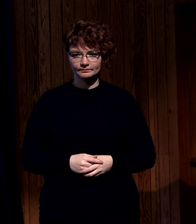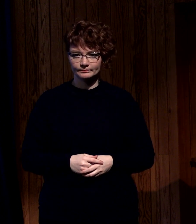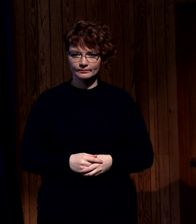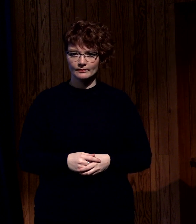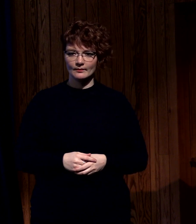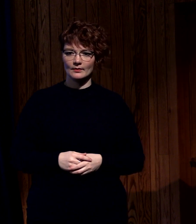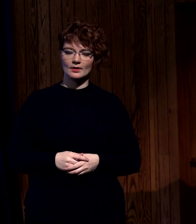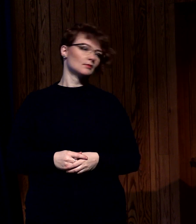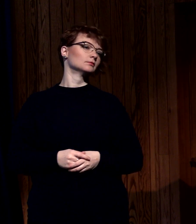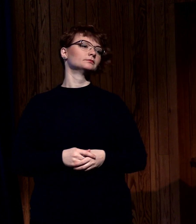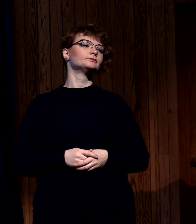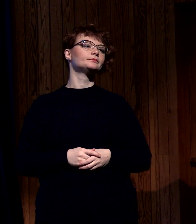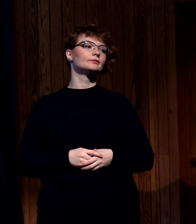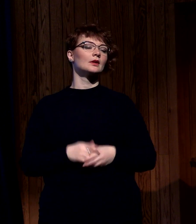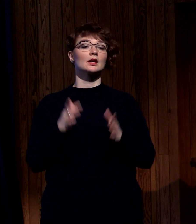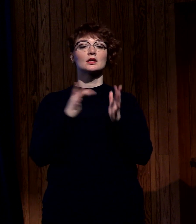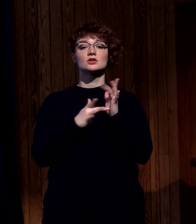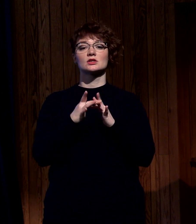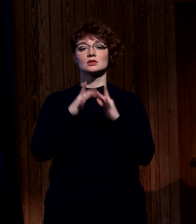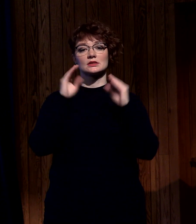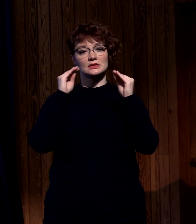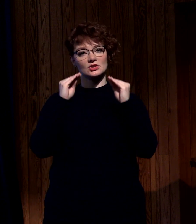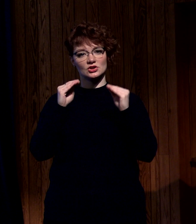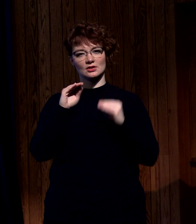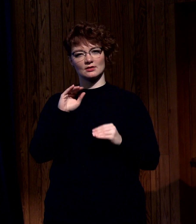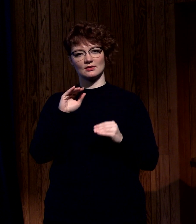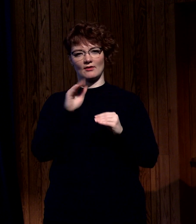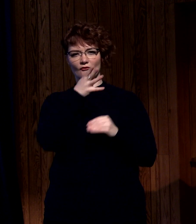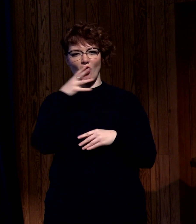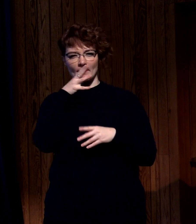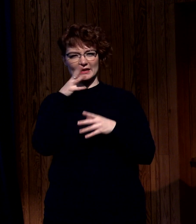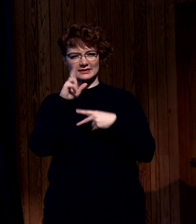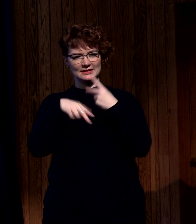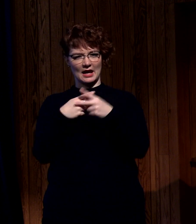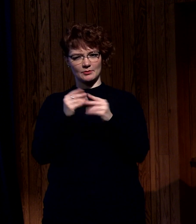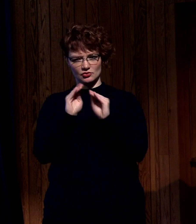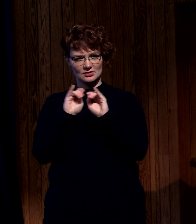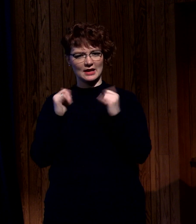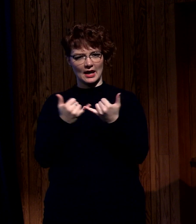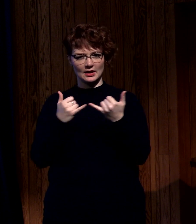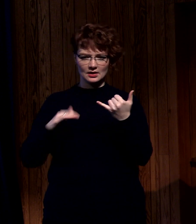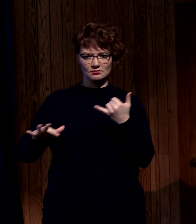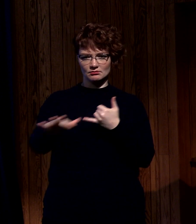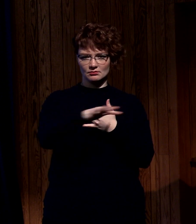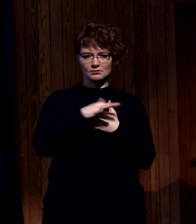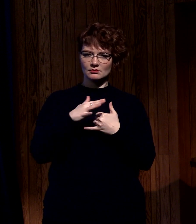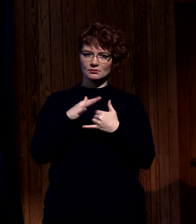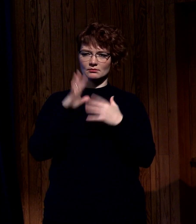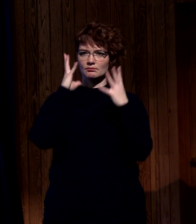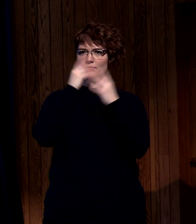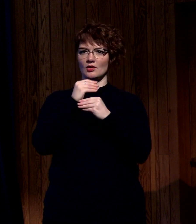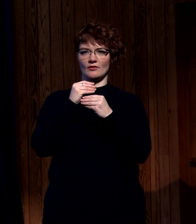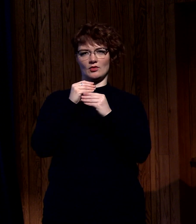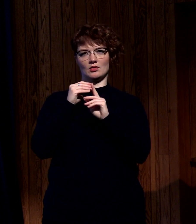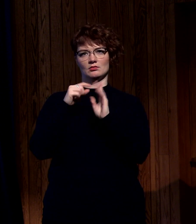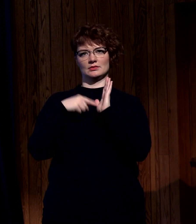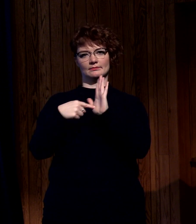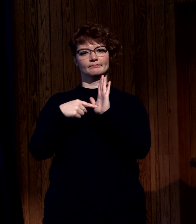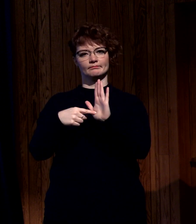Now Jesus speaking to an agrarian society beautifully captures this vision of discipleship, a way of living